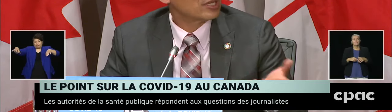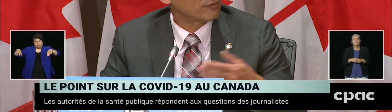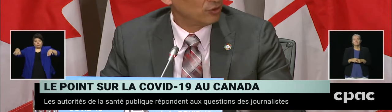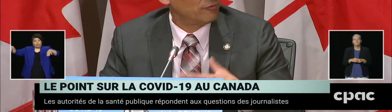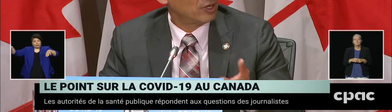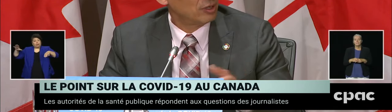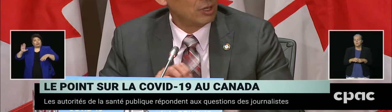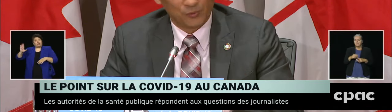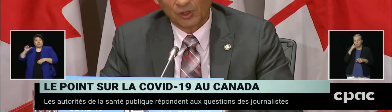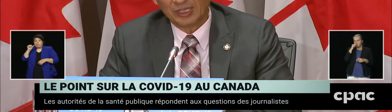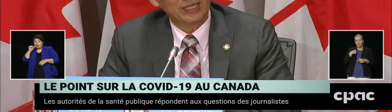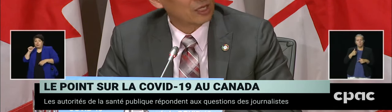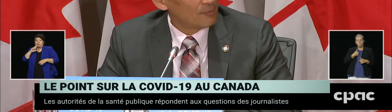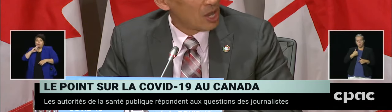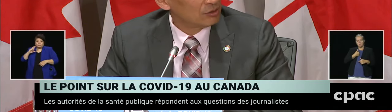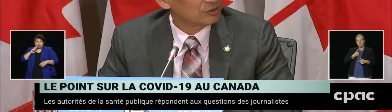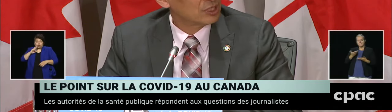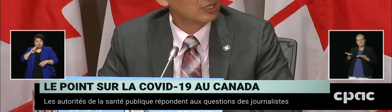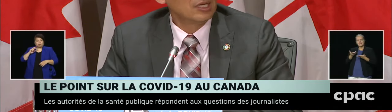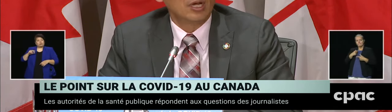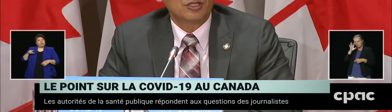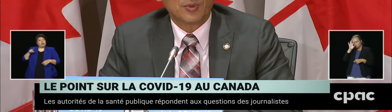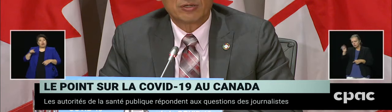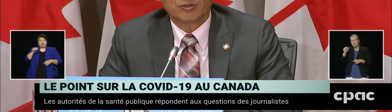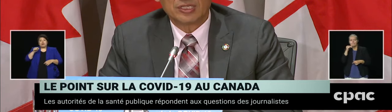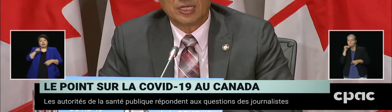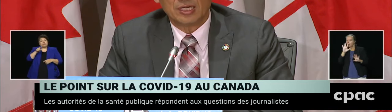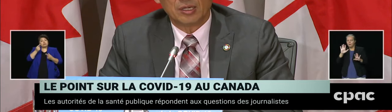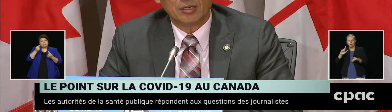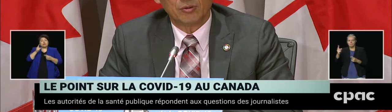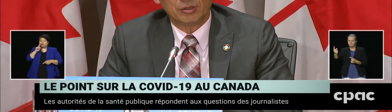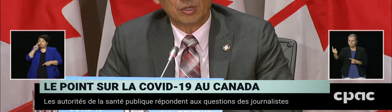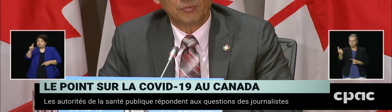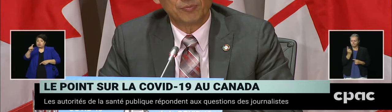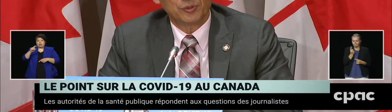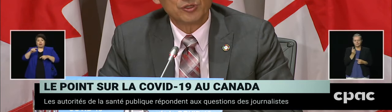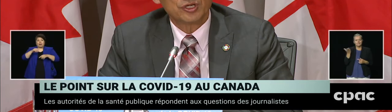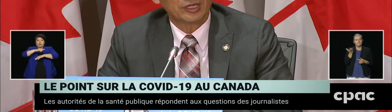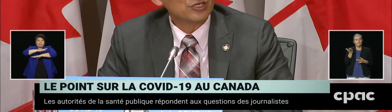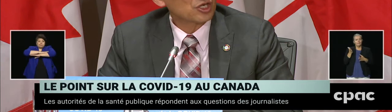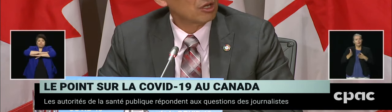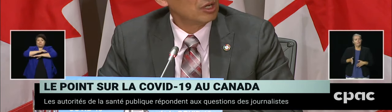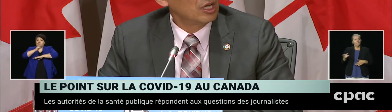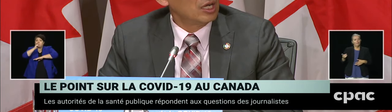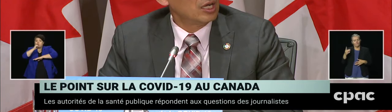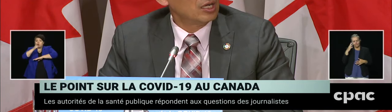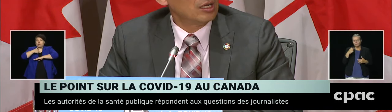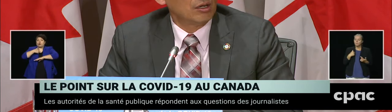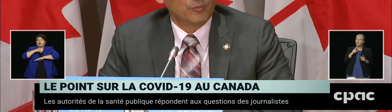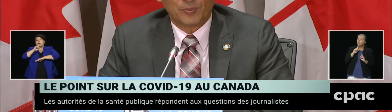PHYSICAL DISTANCING BETWEEN TABLES YOU CAN'T GO UP TO THE